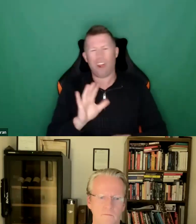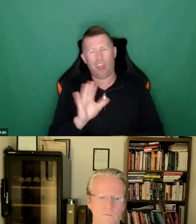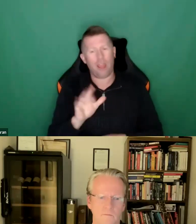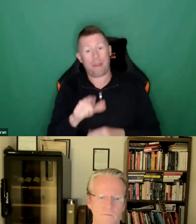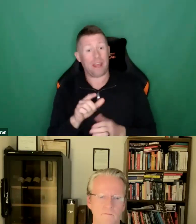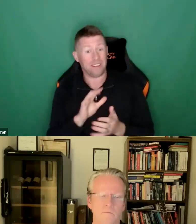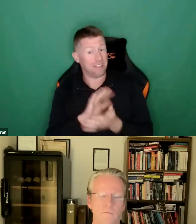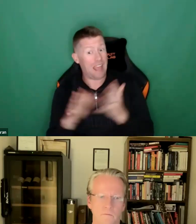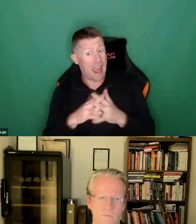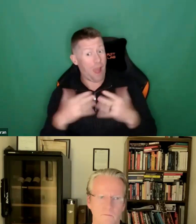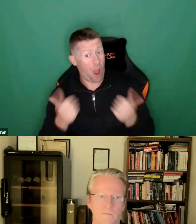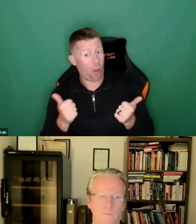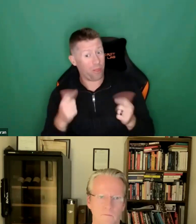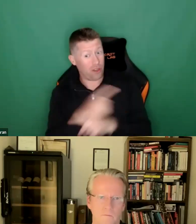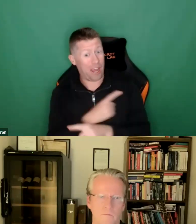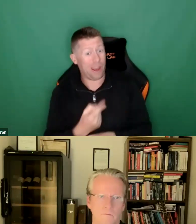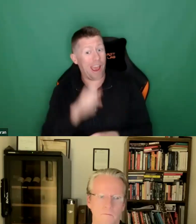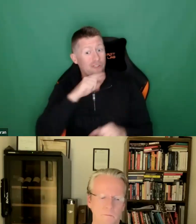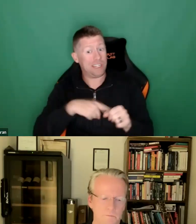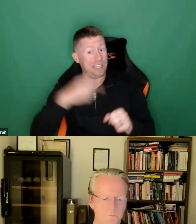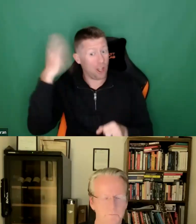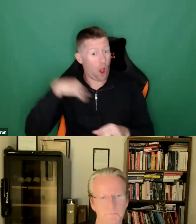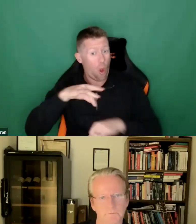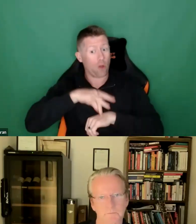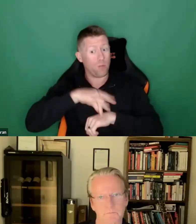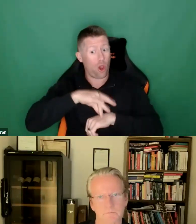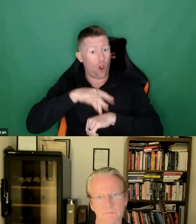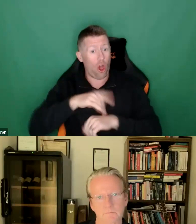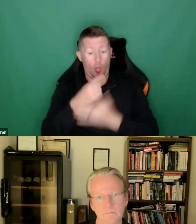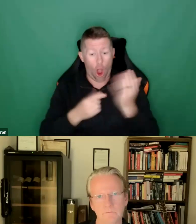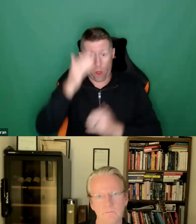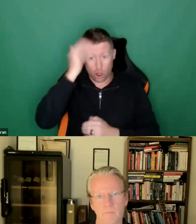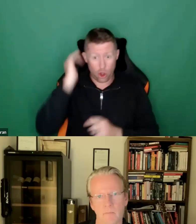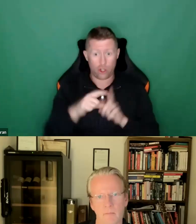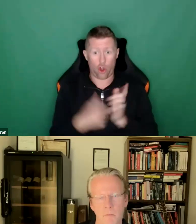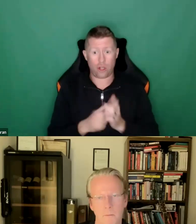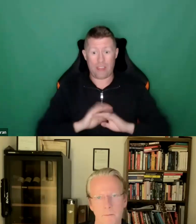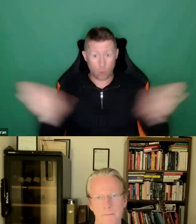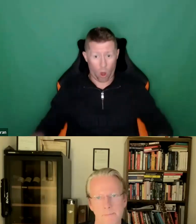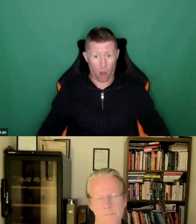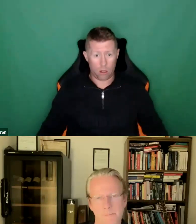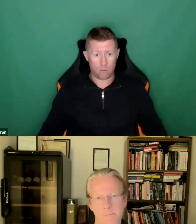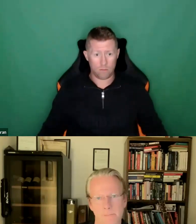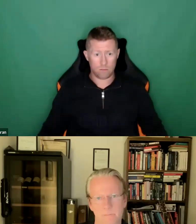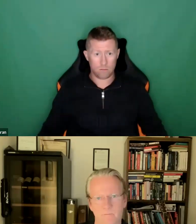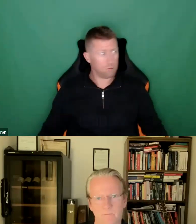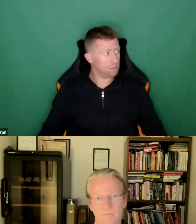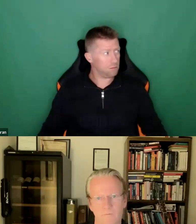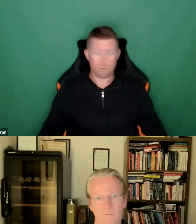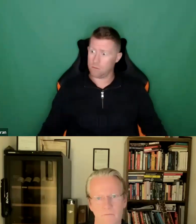thing, and that's how change is going to happen. Identically going to change everything tomorrow, but